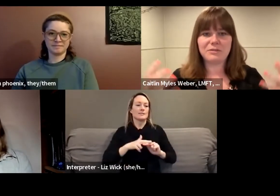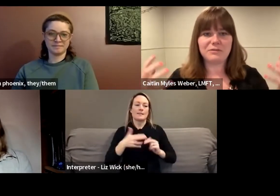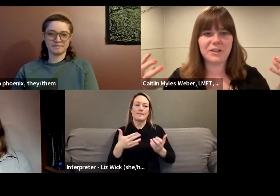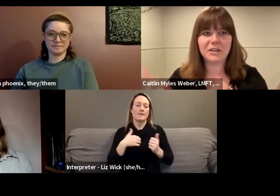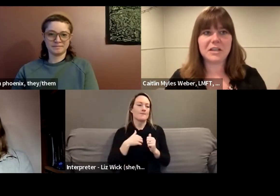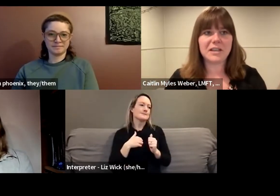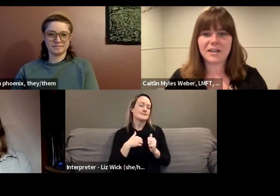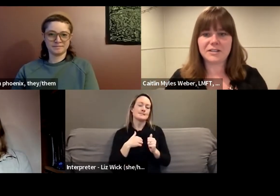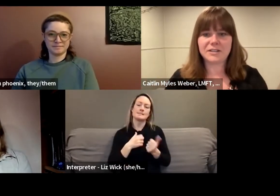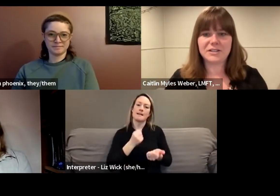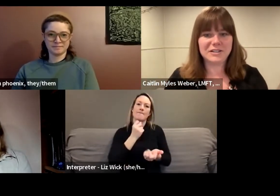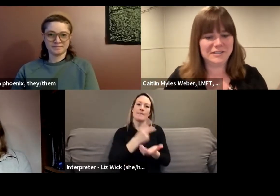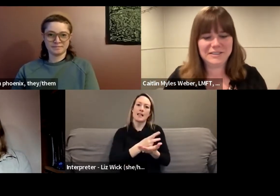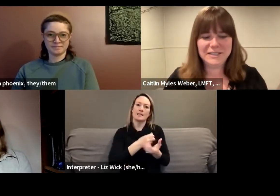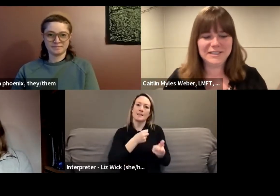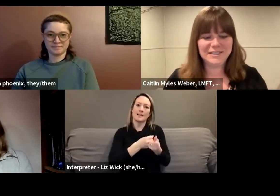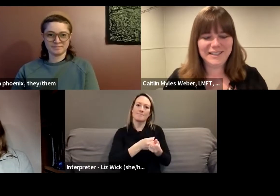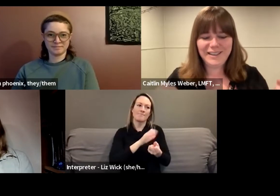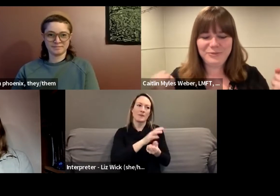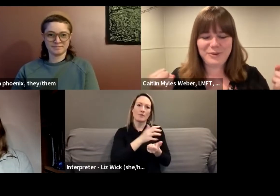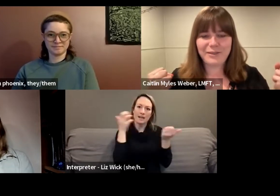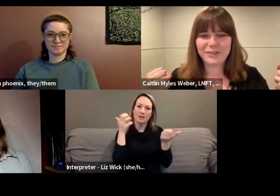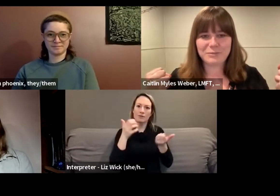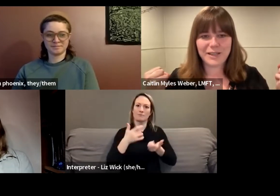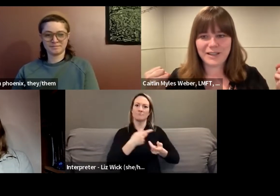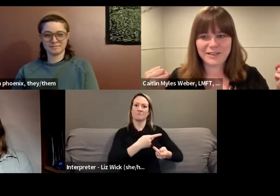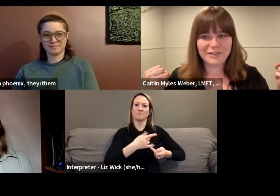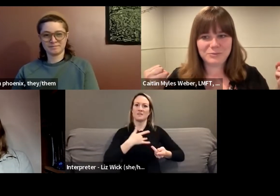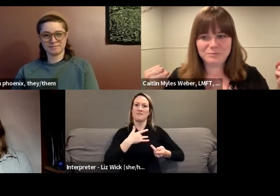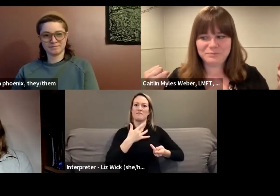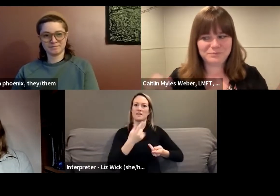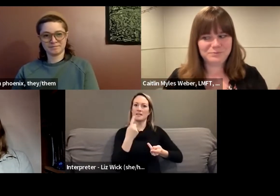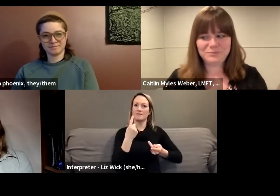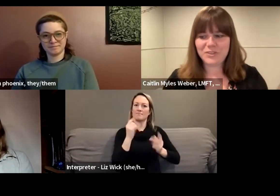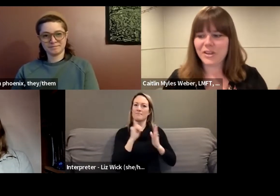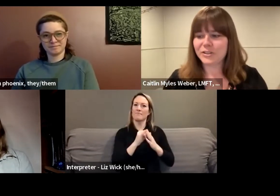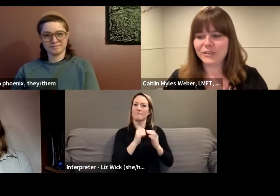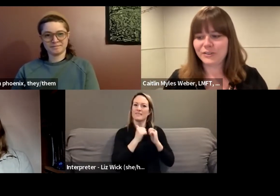and we feel it and we have some like sessions